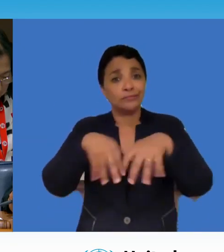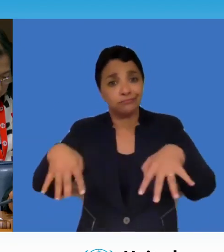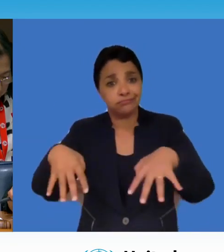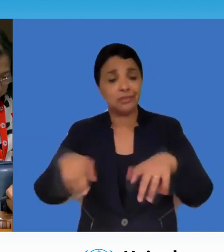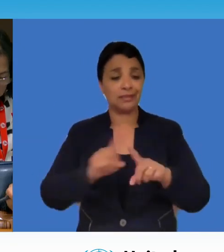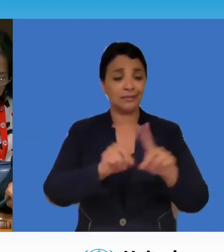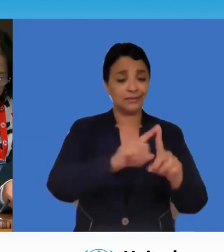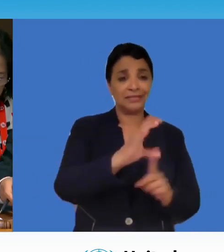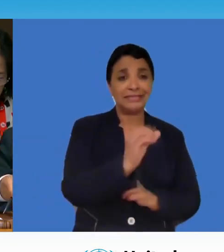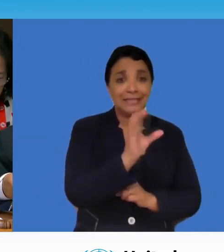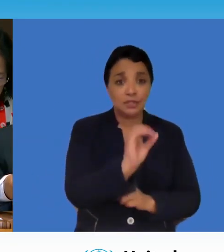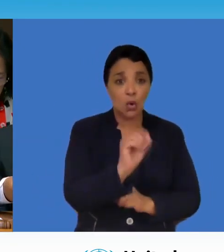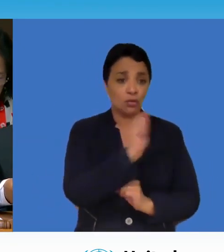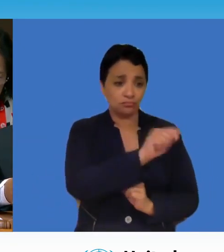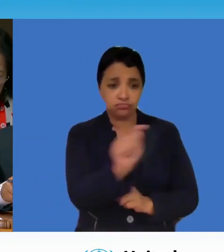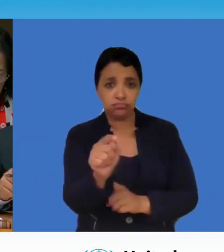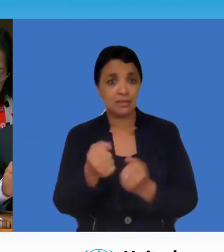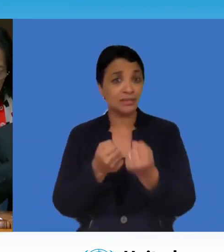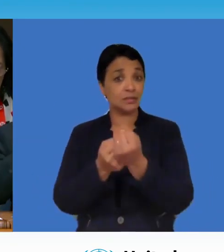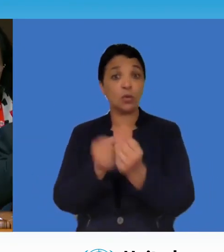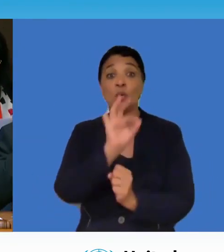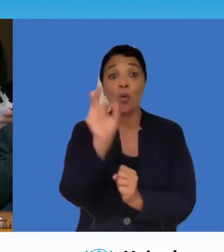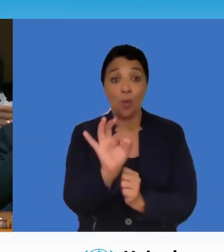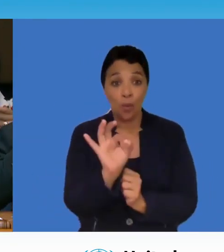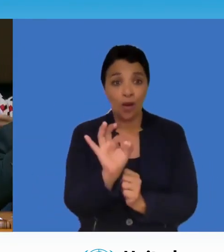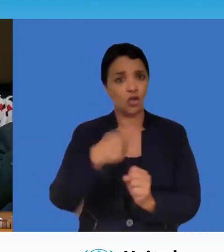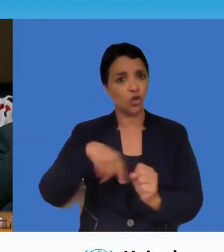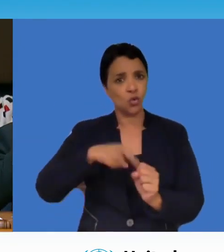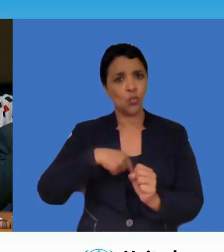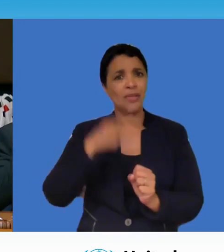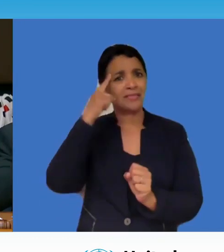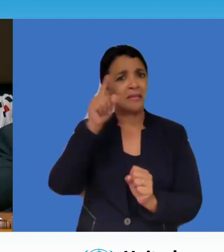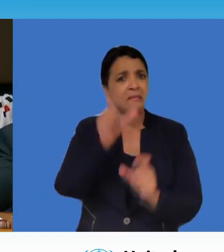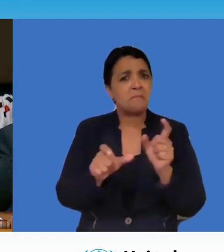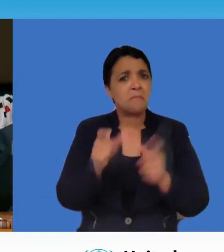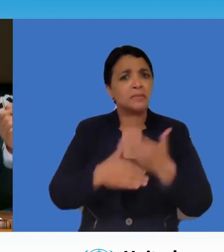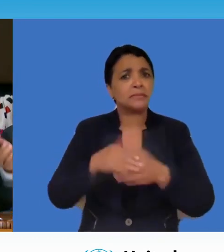civil society and all relevant stakeholders to ensure that no persons with disabilities